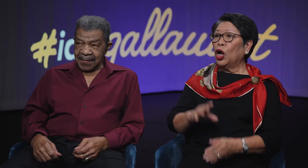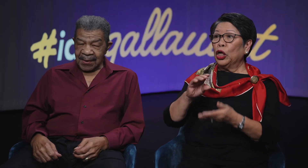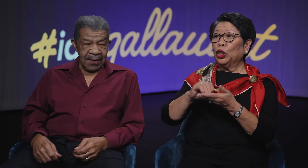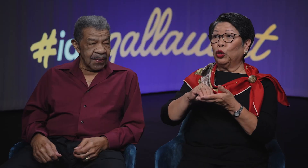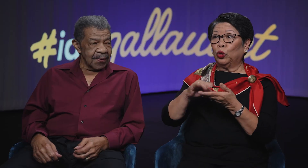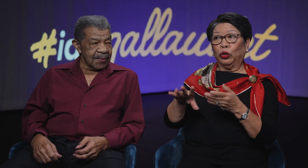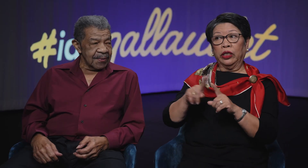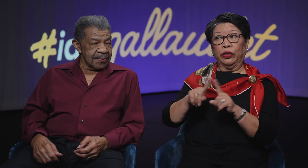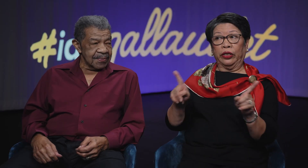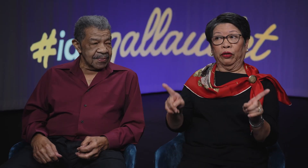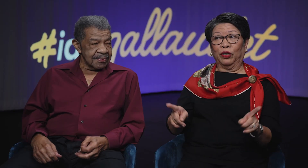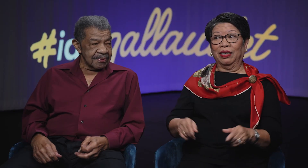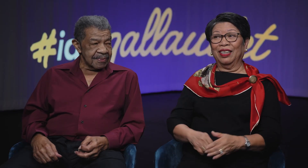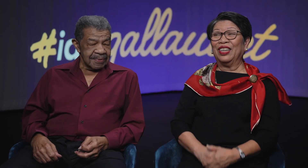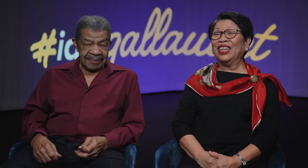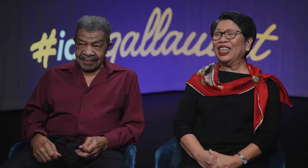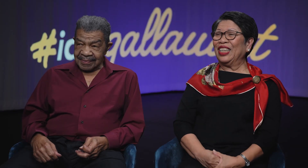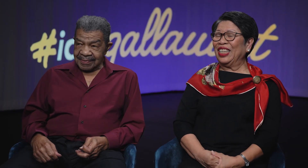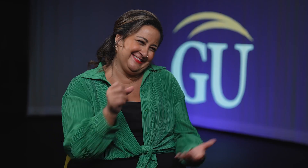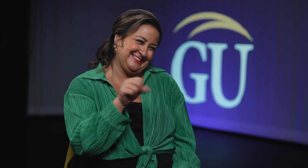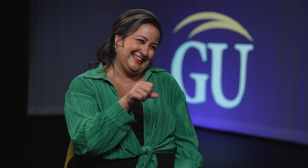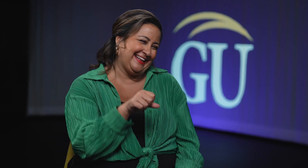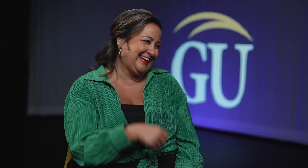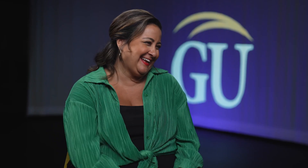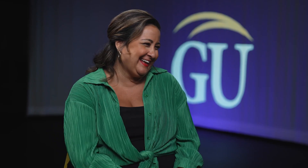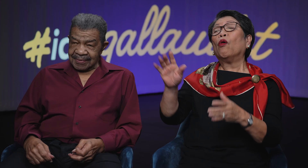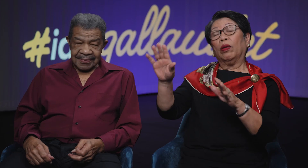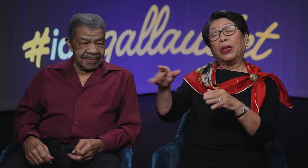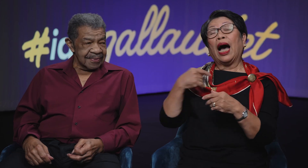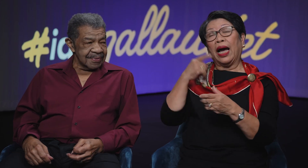The students are different! Yeah!